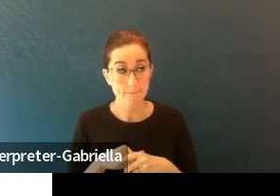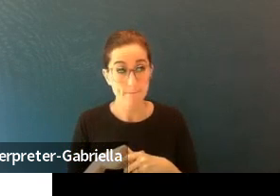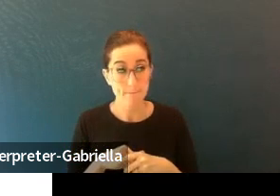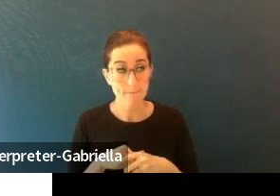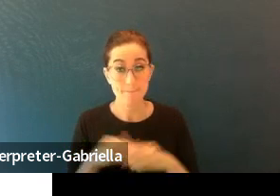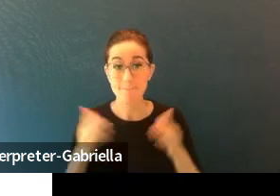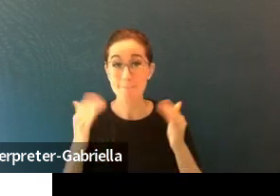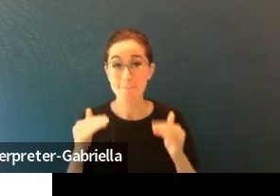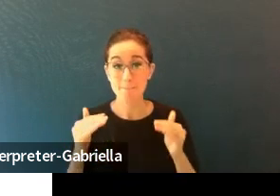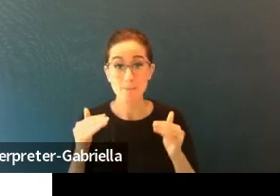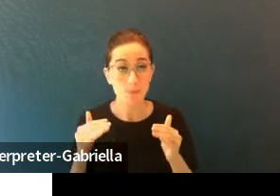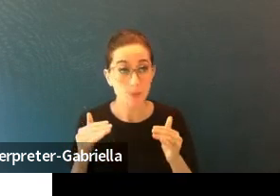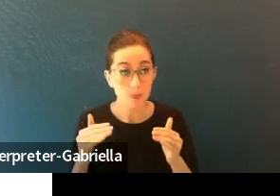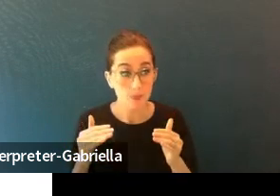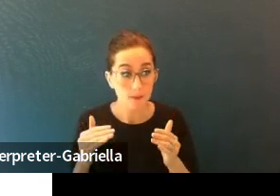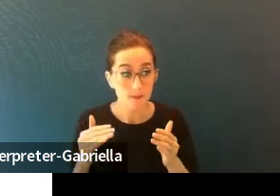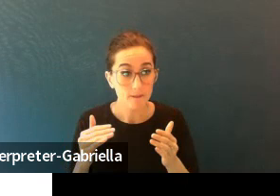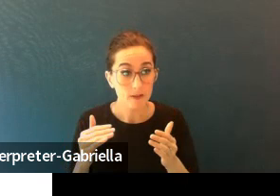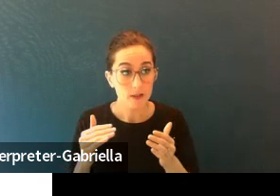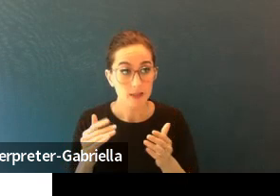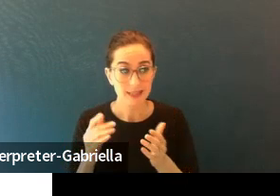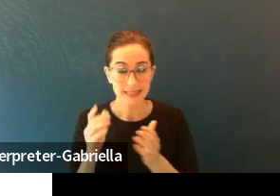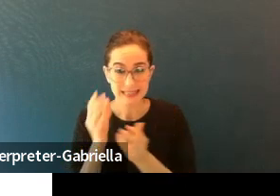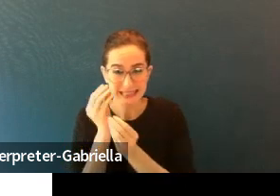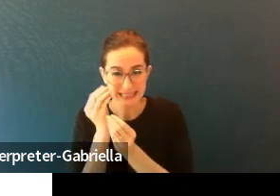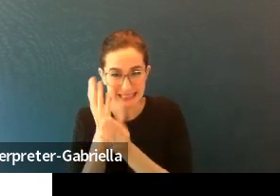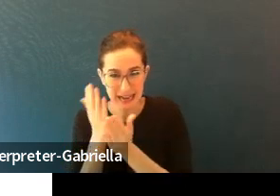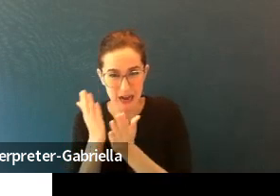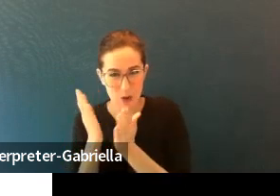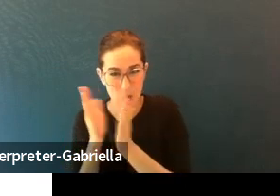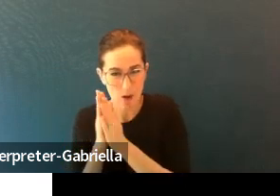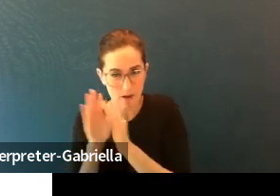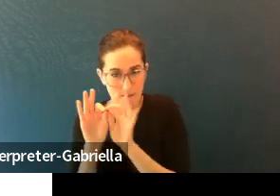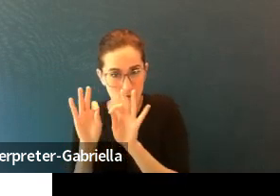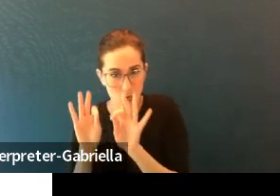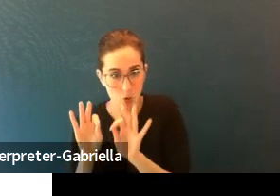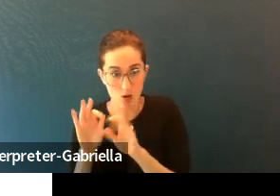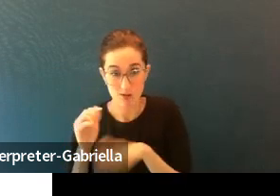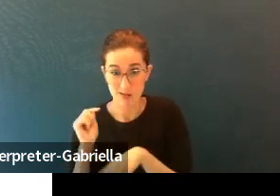and this brings us to what we call our data request form. This is something we implemented I think about a few years ago